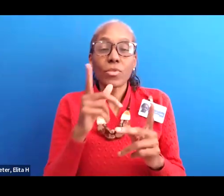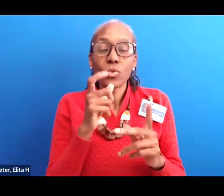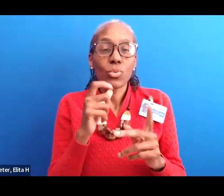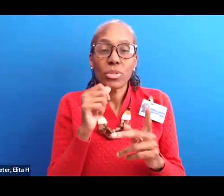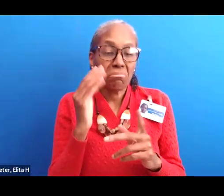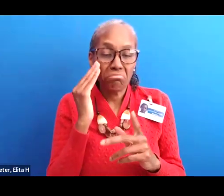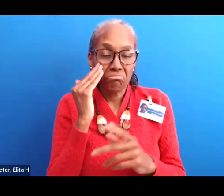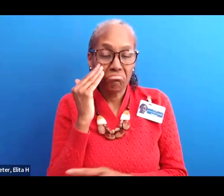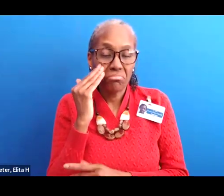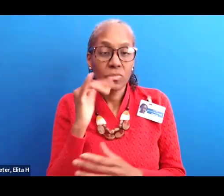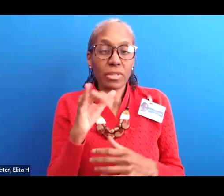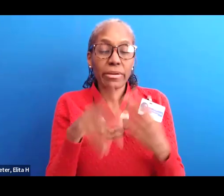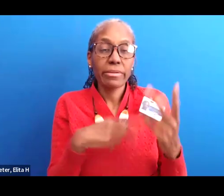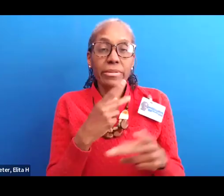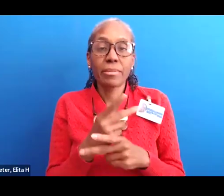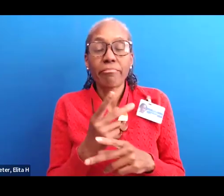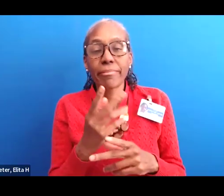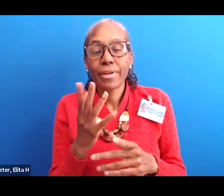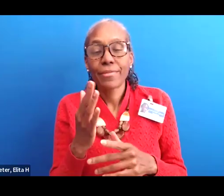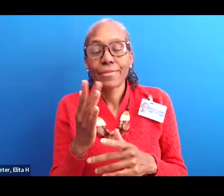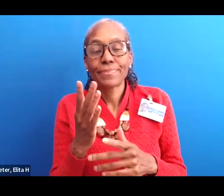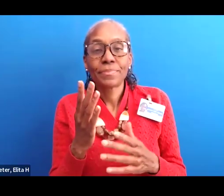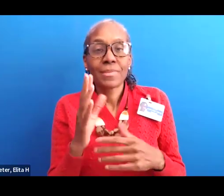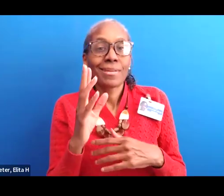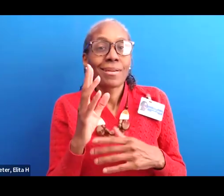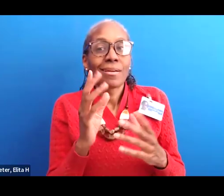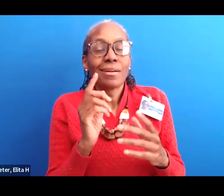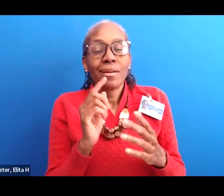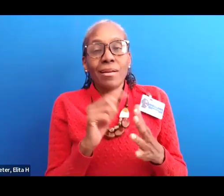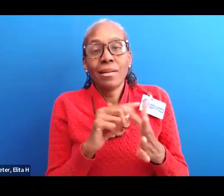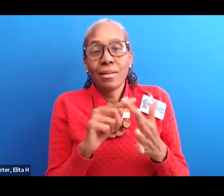familiar with this particular line of medical equipment.